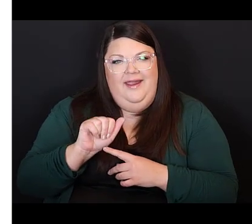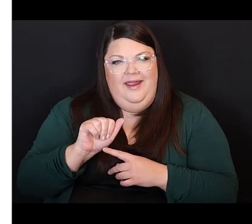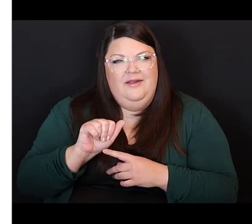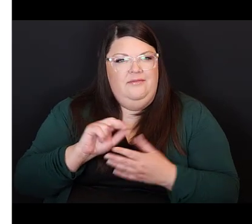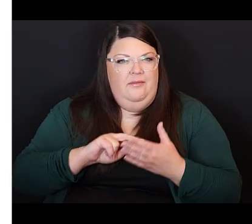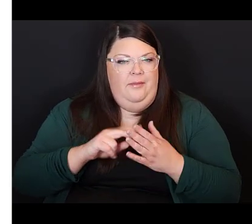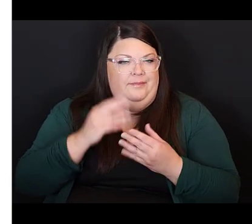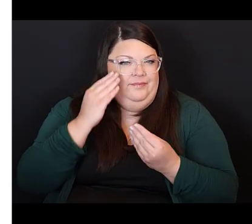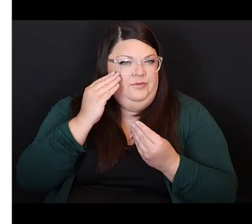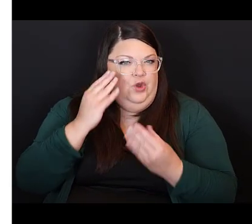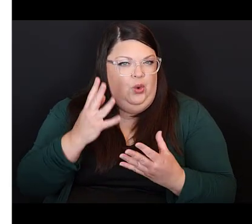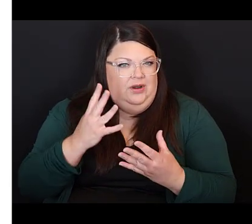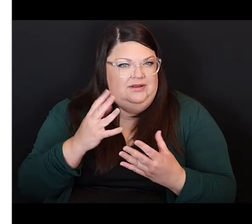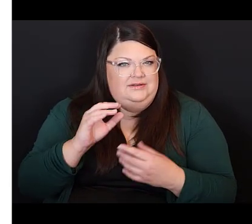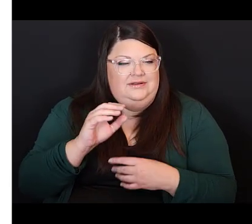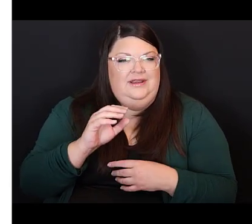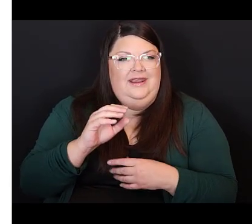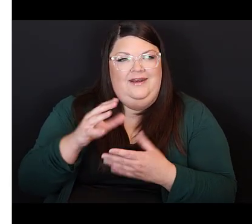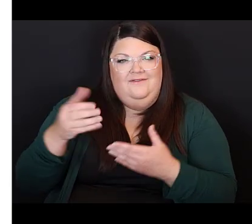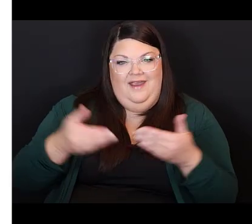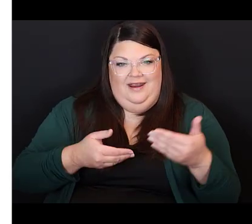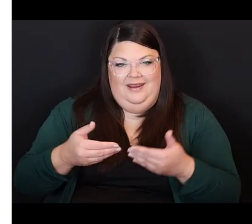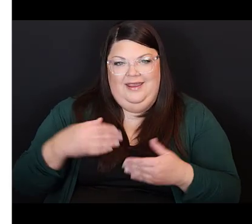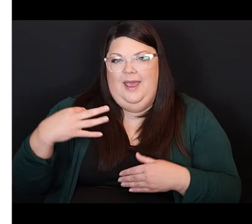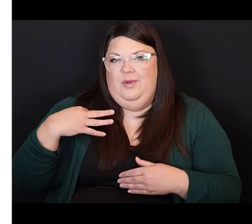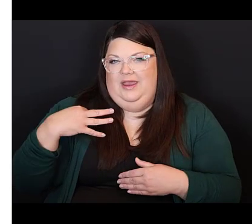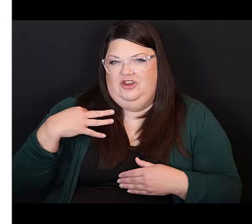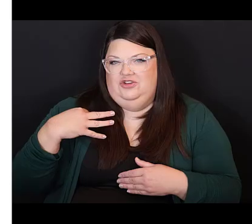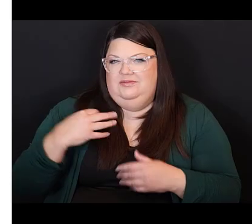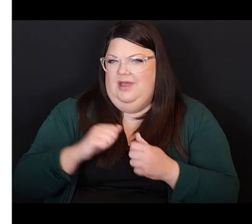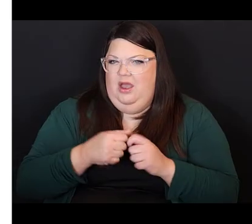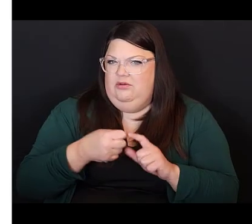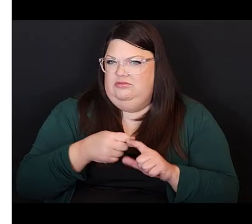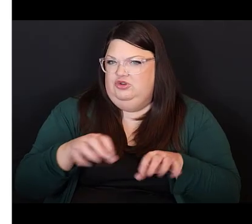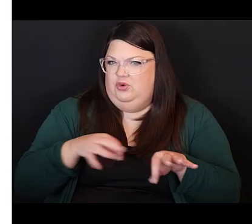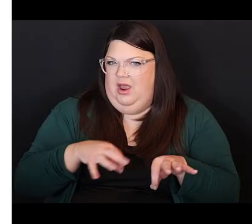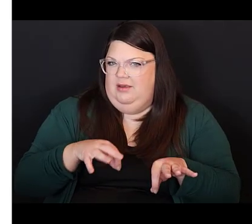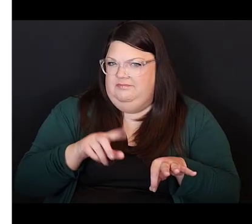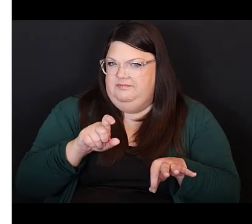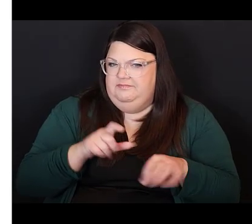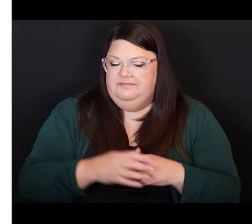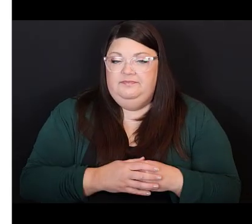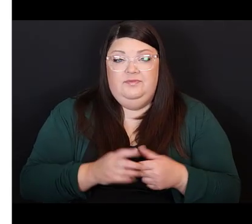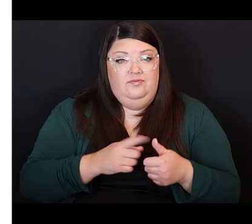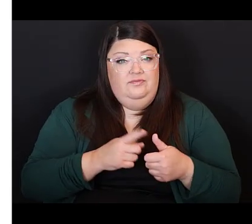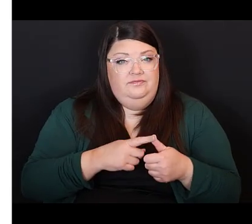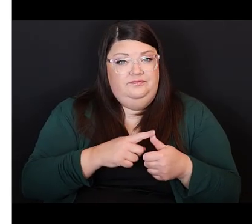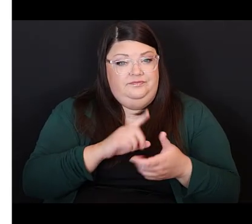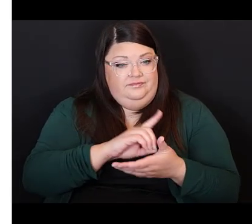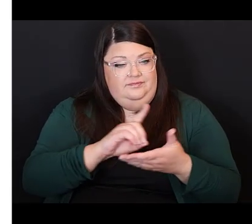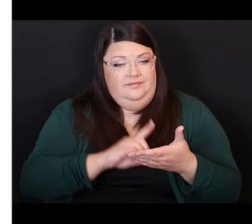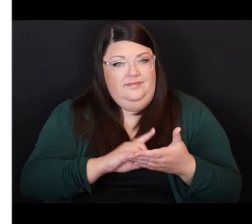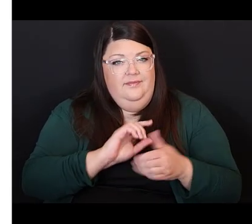or Notice Inviting Applications. First, design and implement a